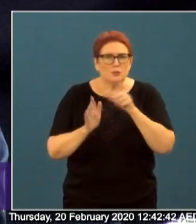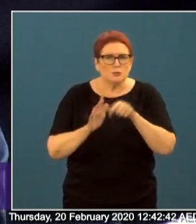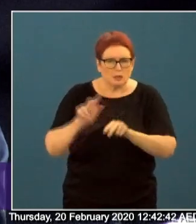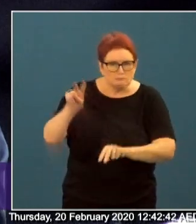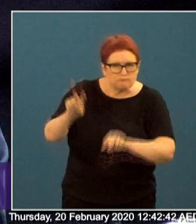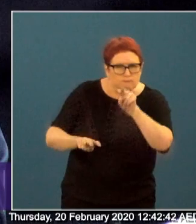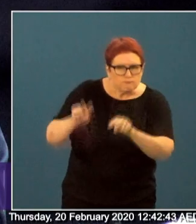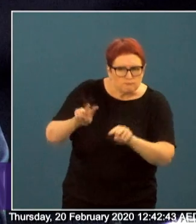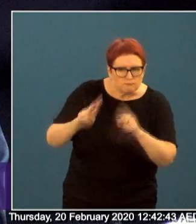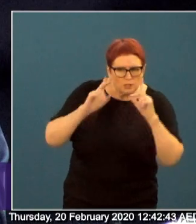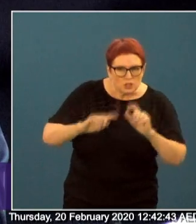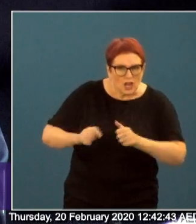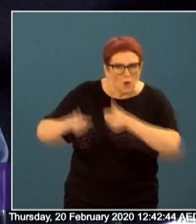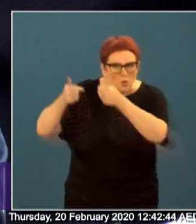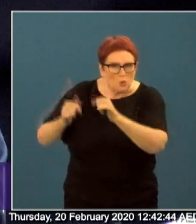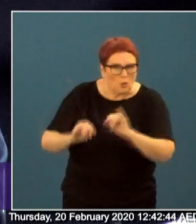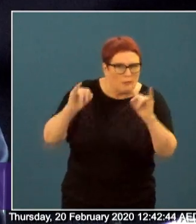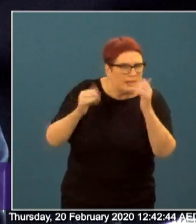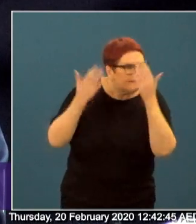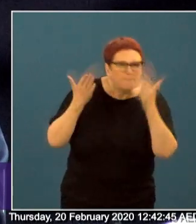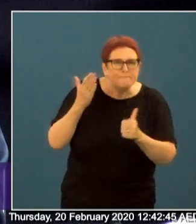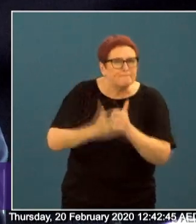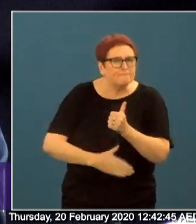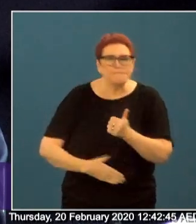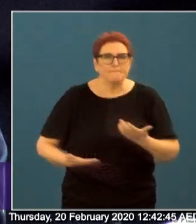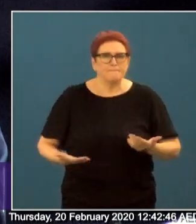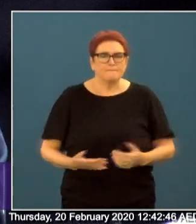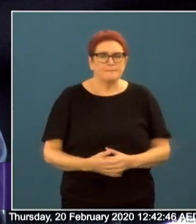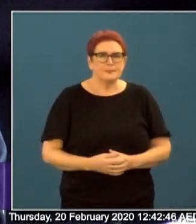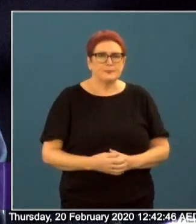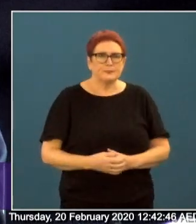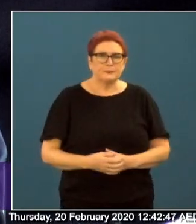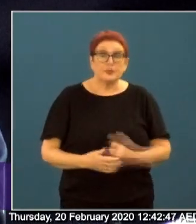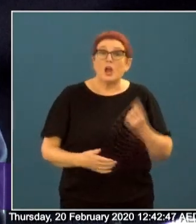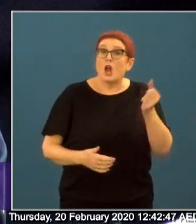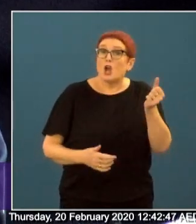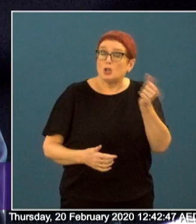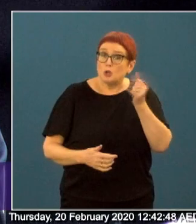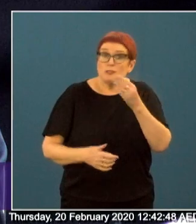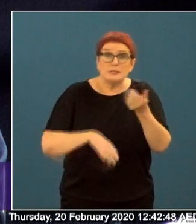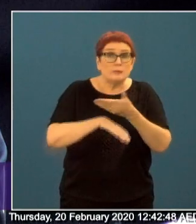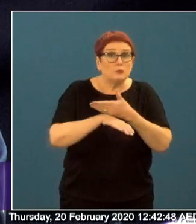for example, with the initiation of some new health services for people with intellectual disability in New South Wales —